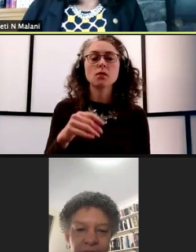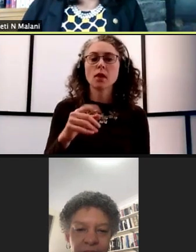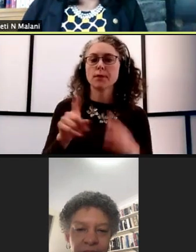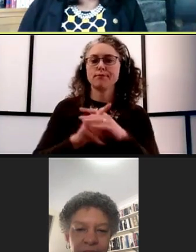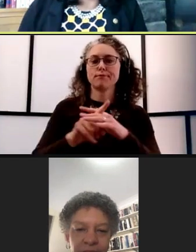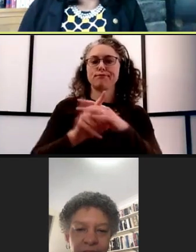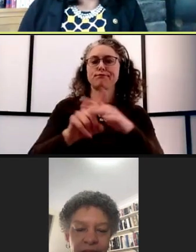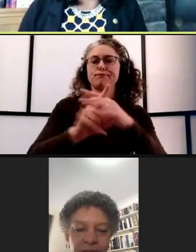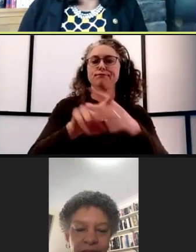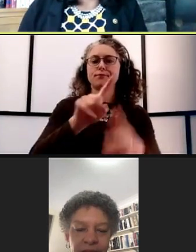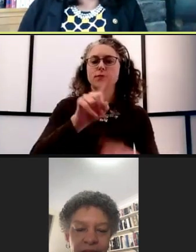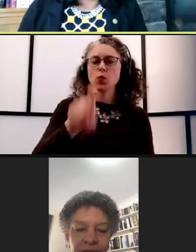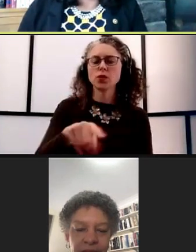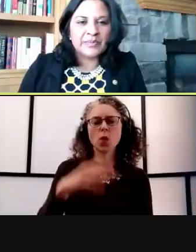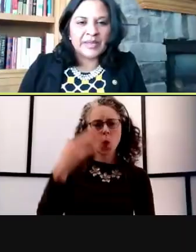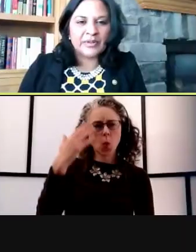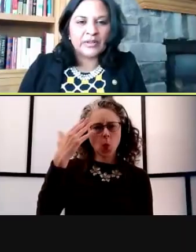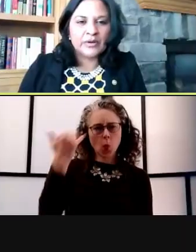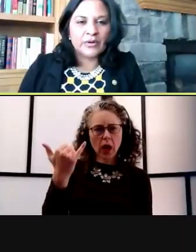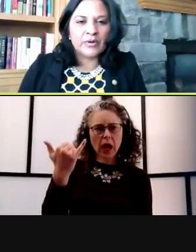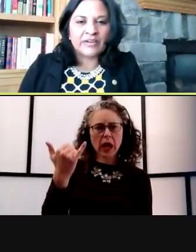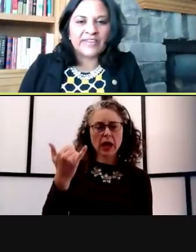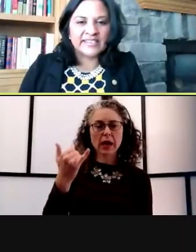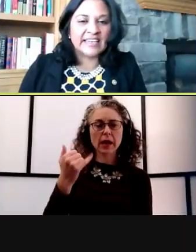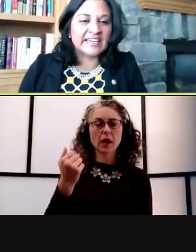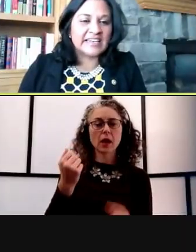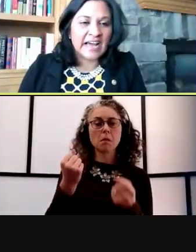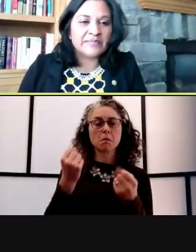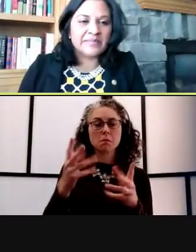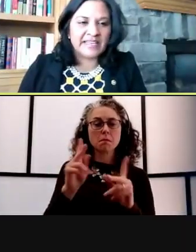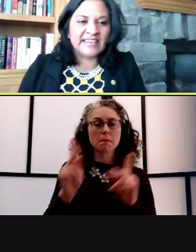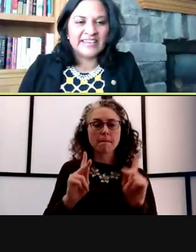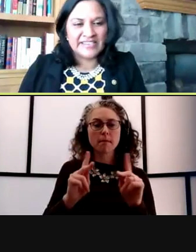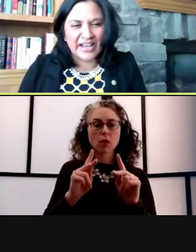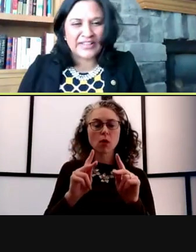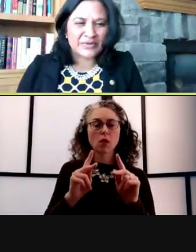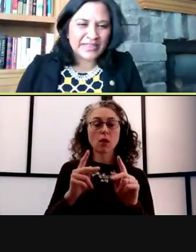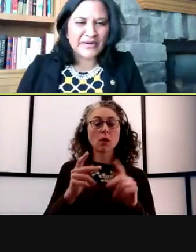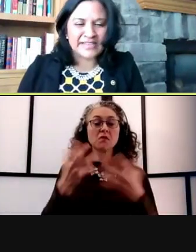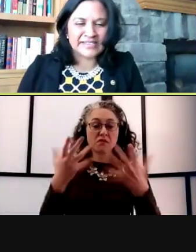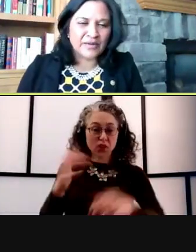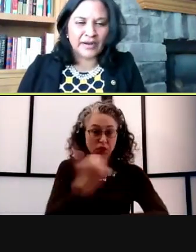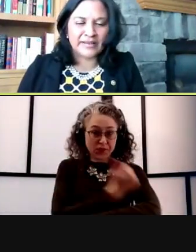is why can multiple people who are vaccinated not be together without mask at work?